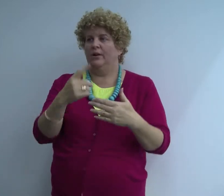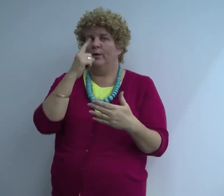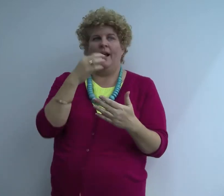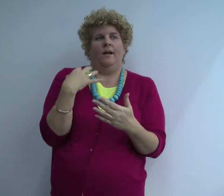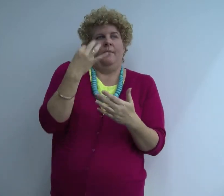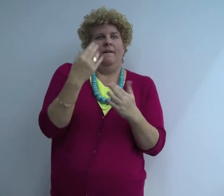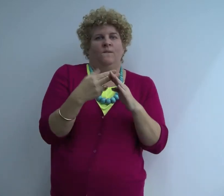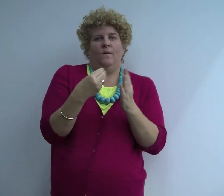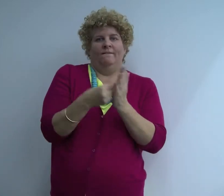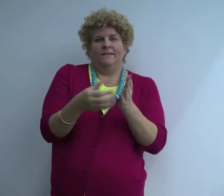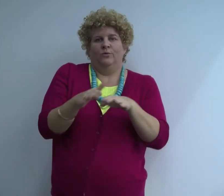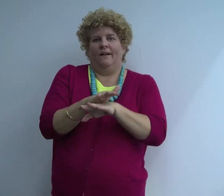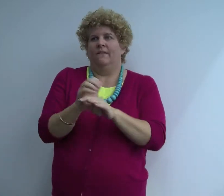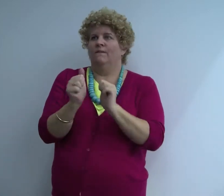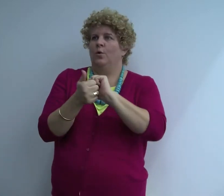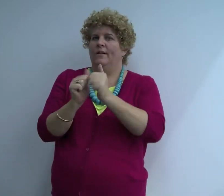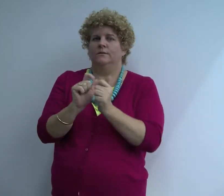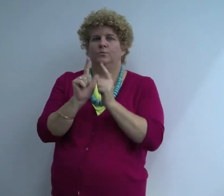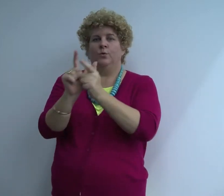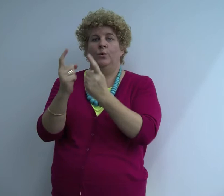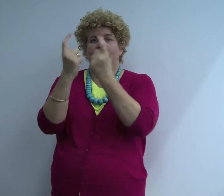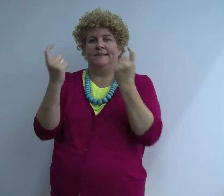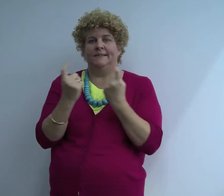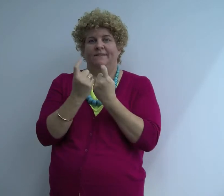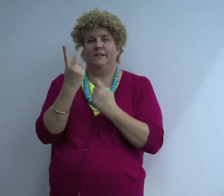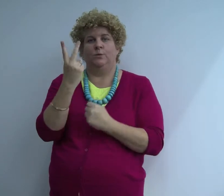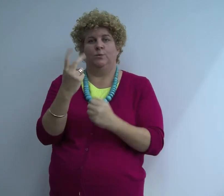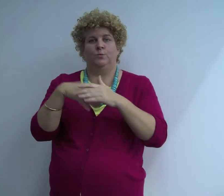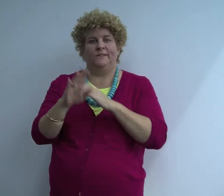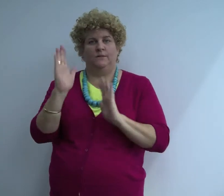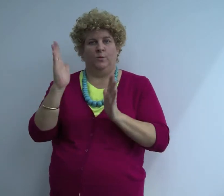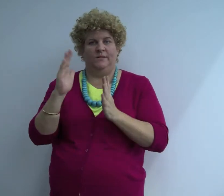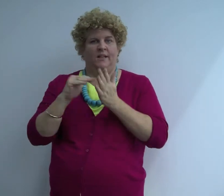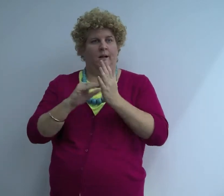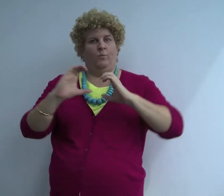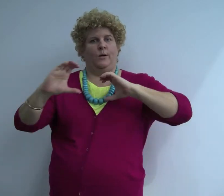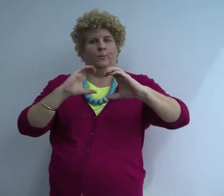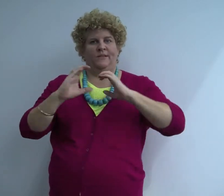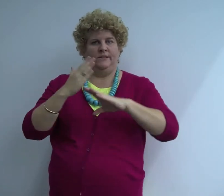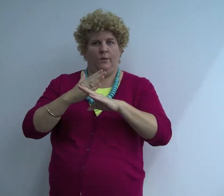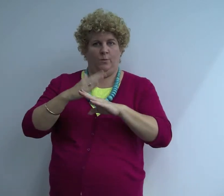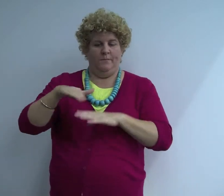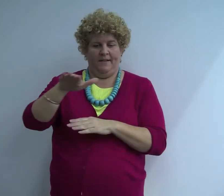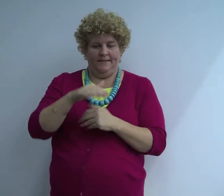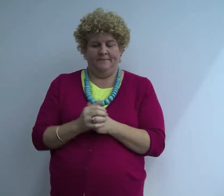you can apply for funding for your colleagues to go to an accredited Certificate II Auslan course to help improve communication.